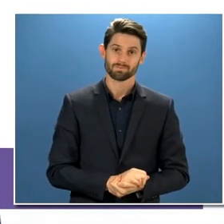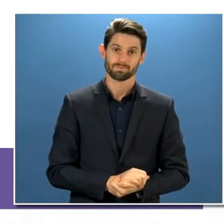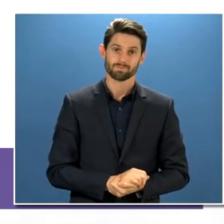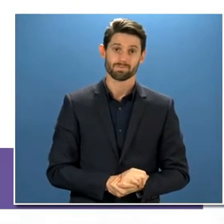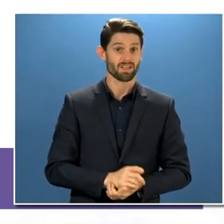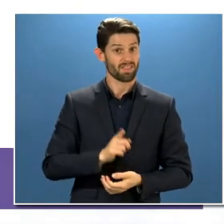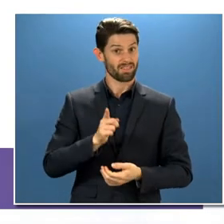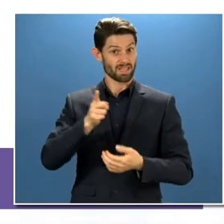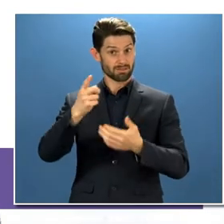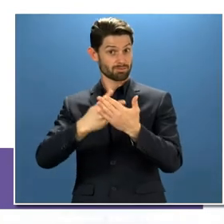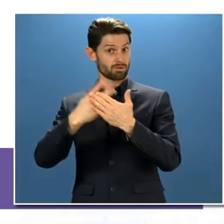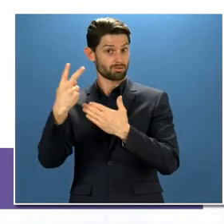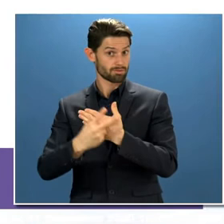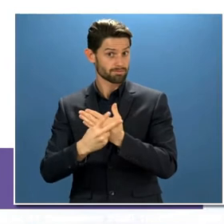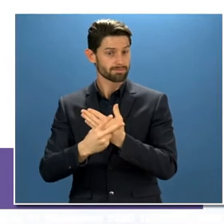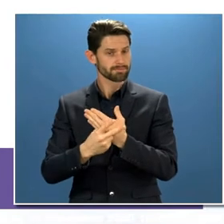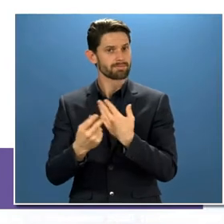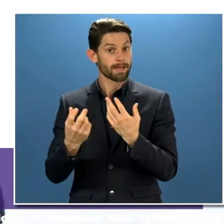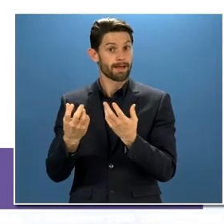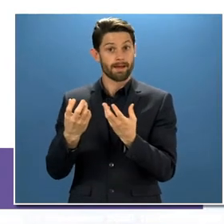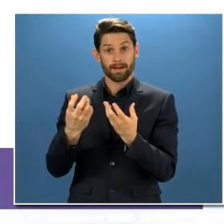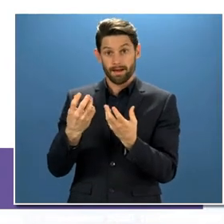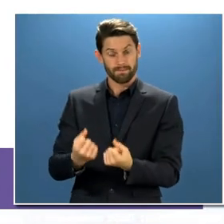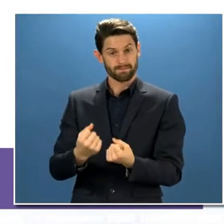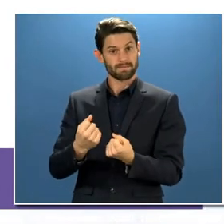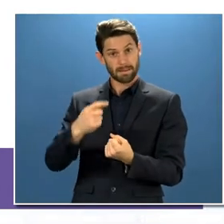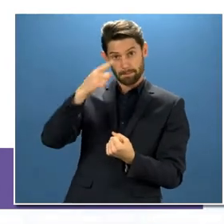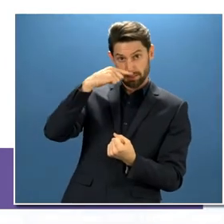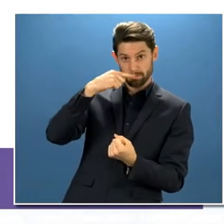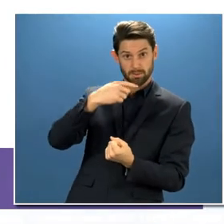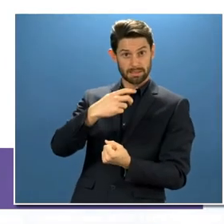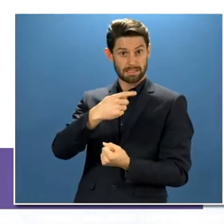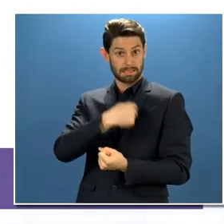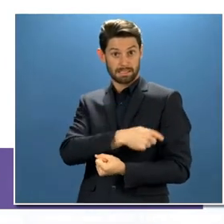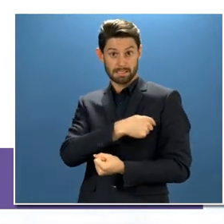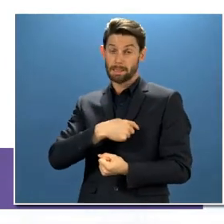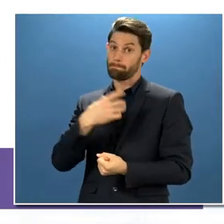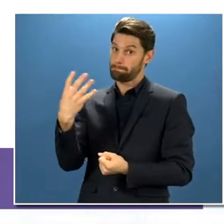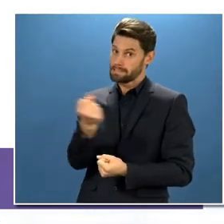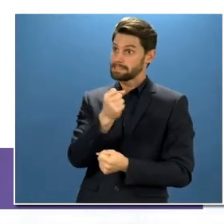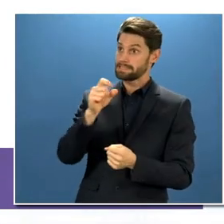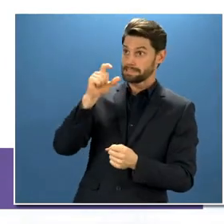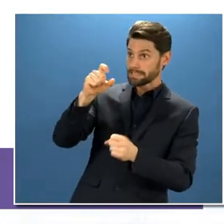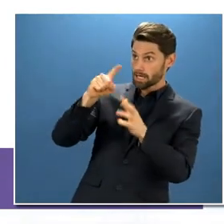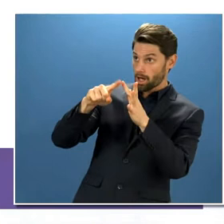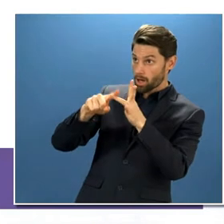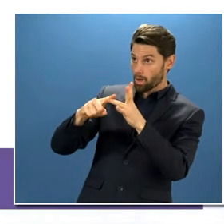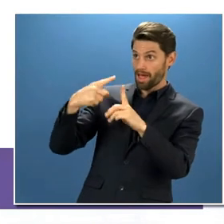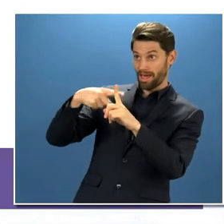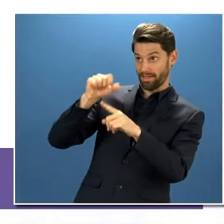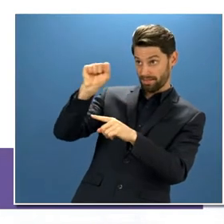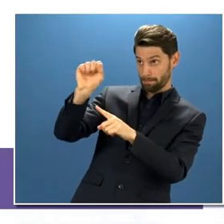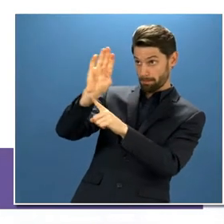or sign-off or commitment from the CEO and/or the board of the organisation,